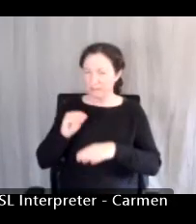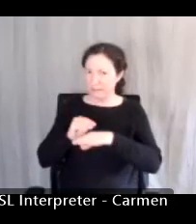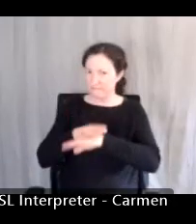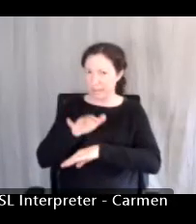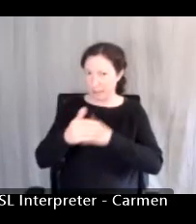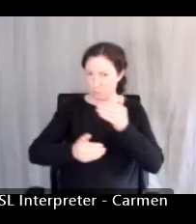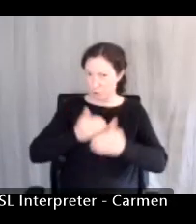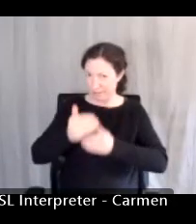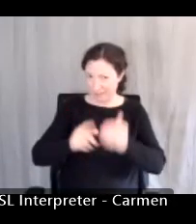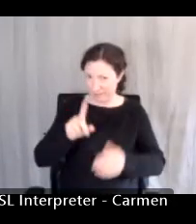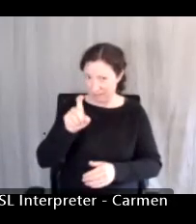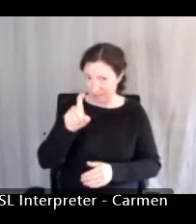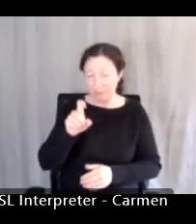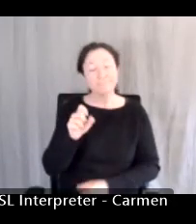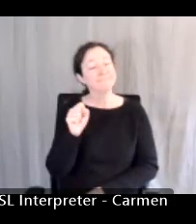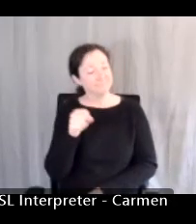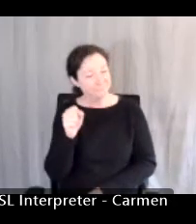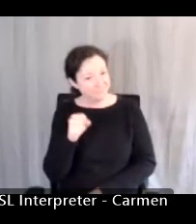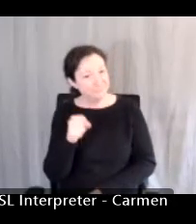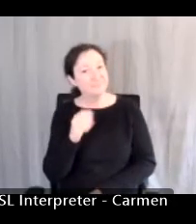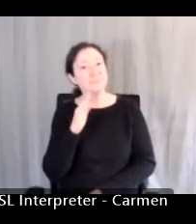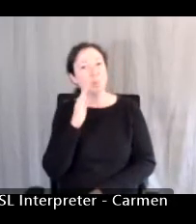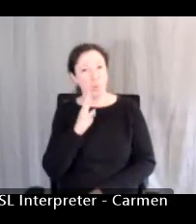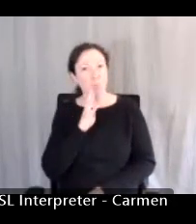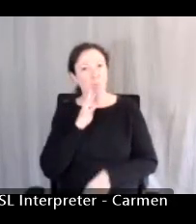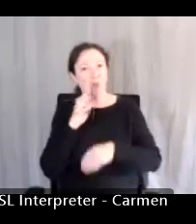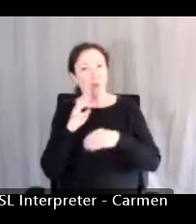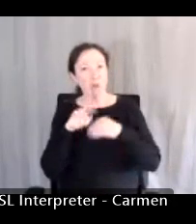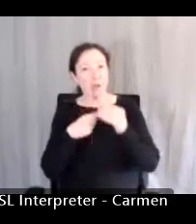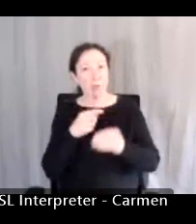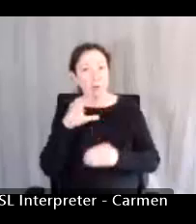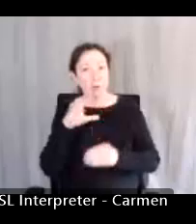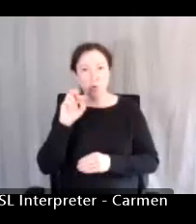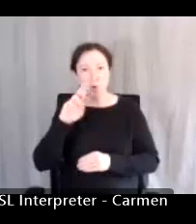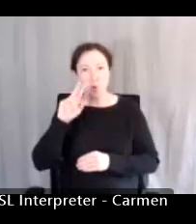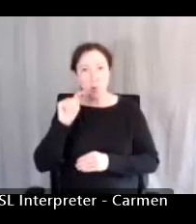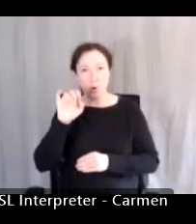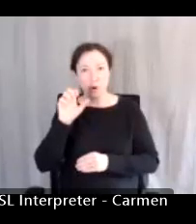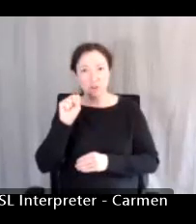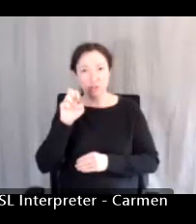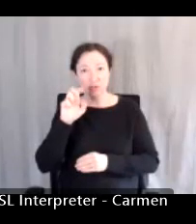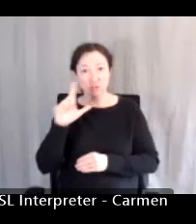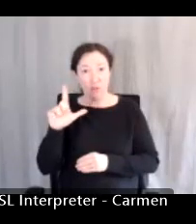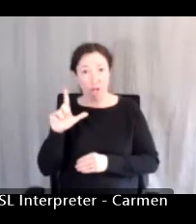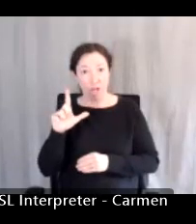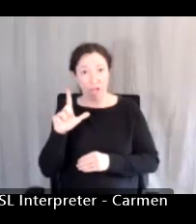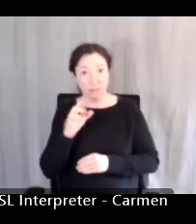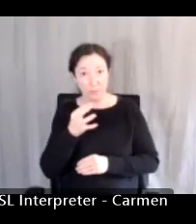Yeah, it's great. We're gonna talk a lot about cortisol here in a second, but it, it affects it a ton